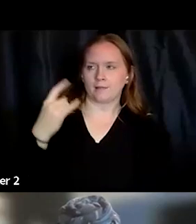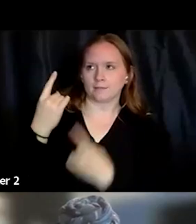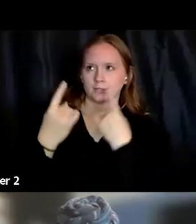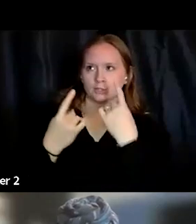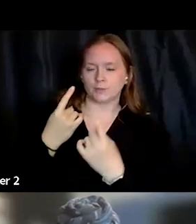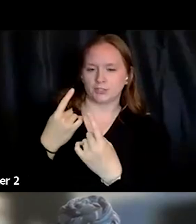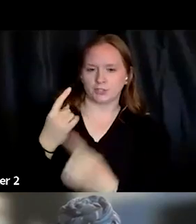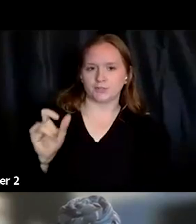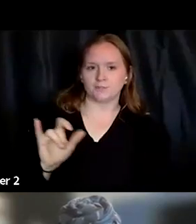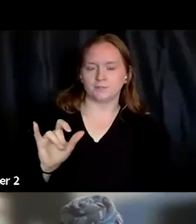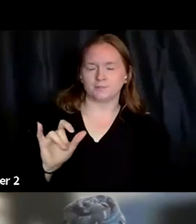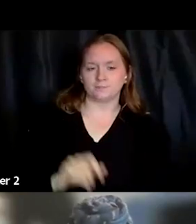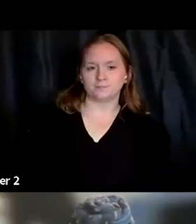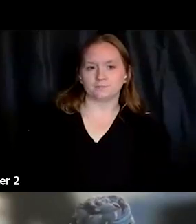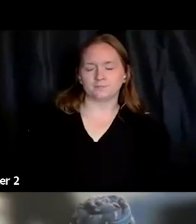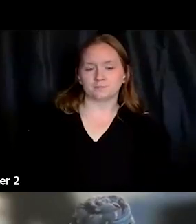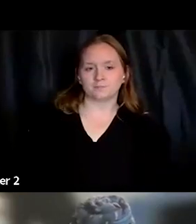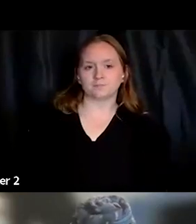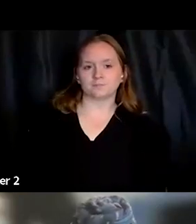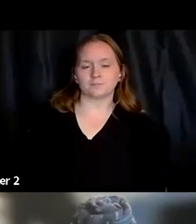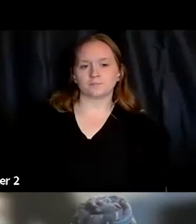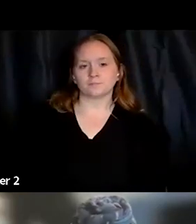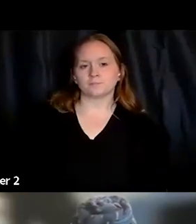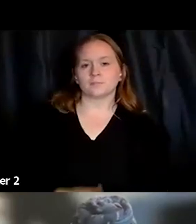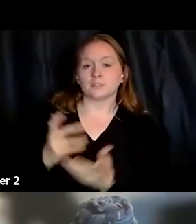it's really a disservice